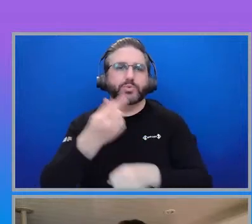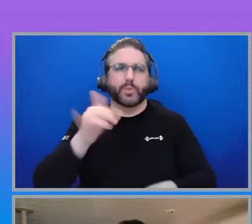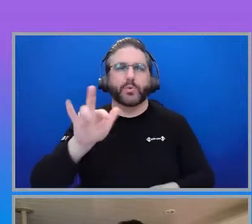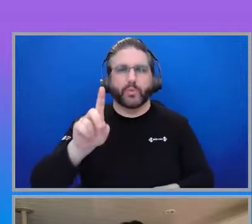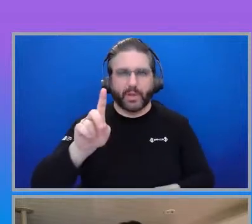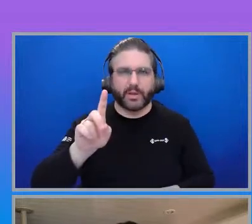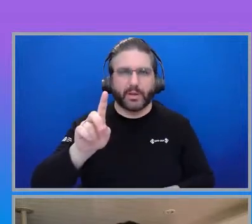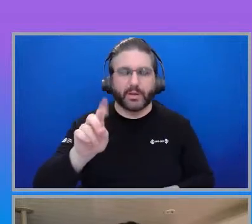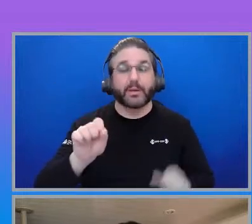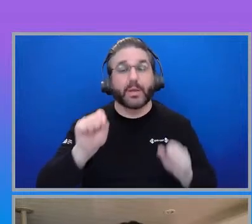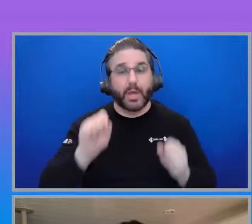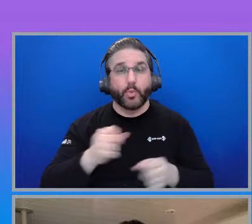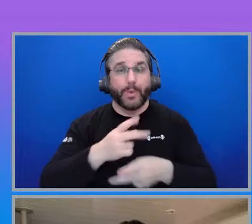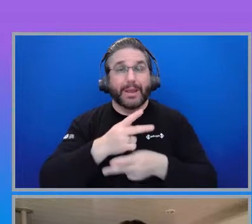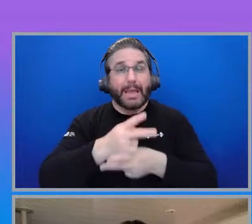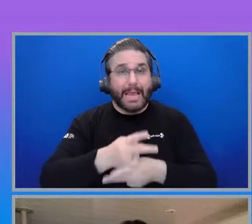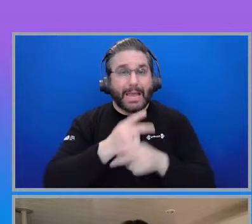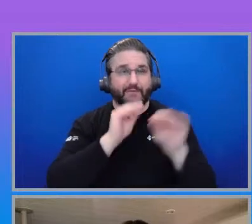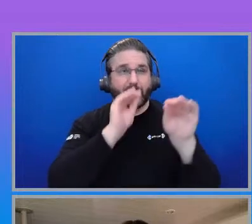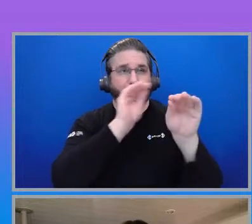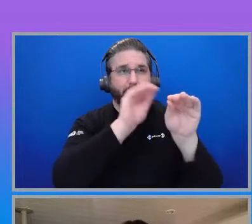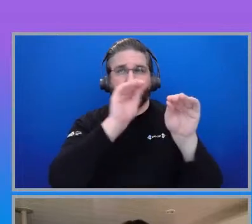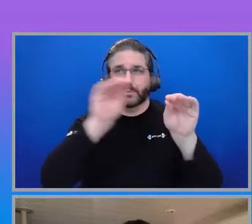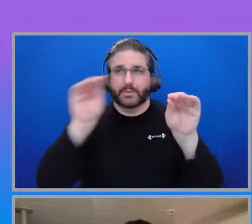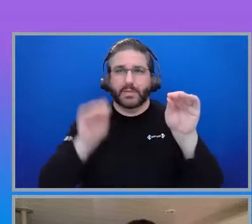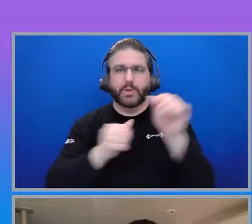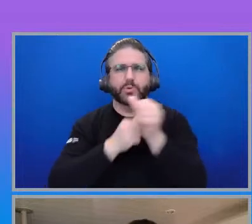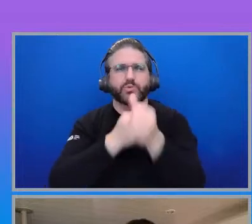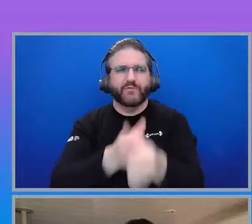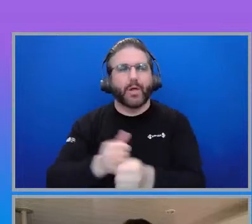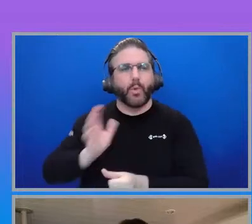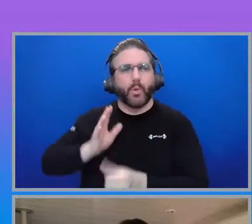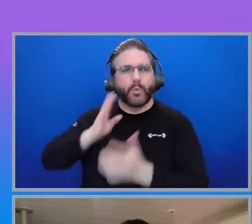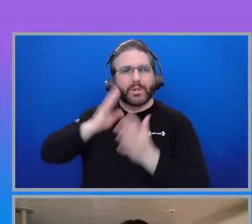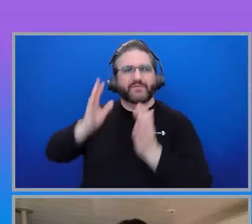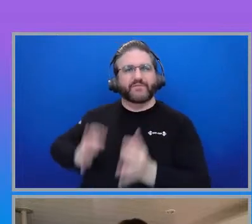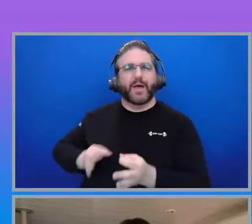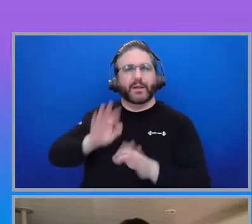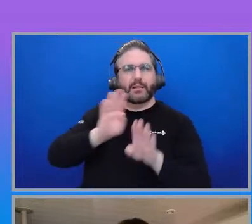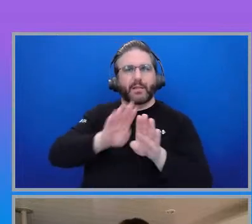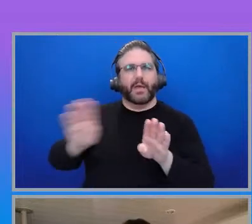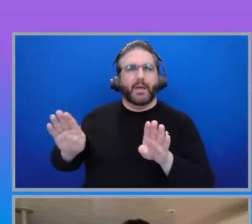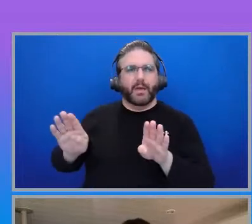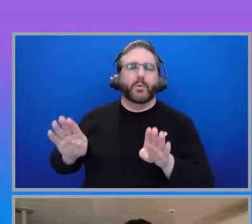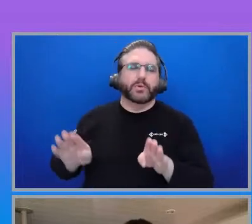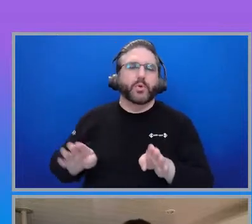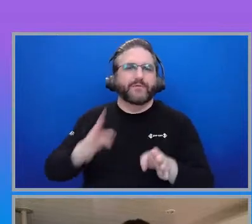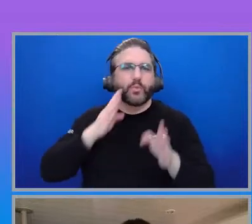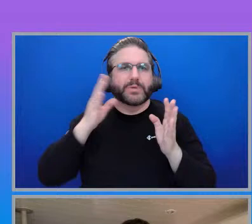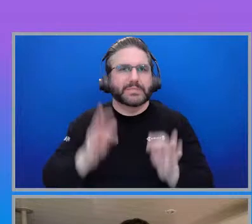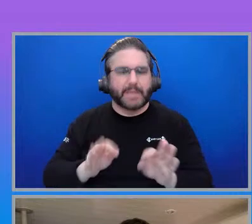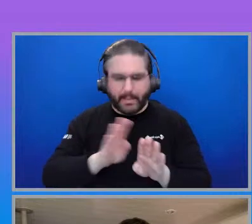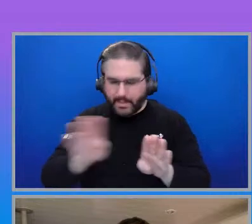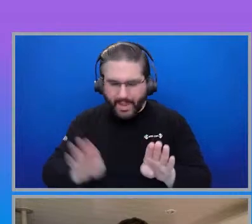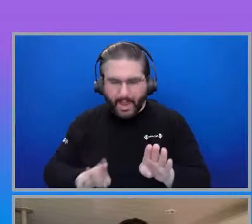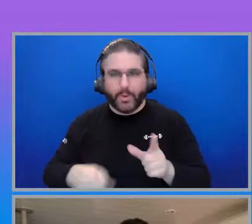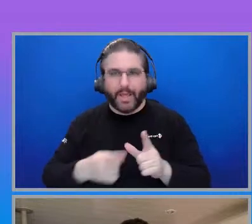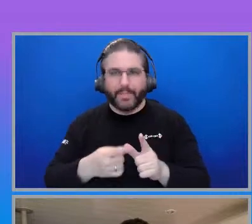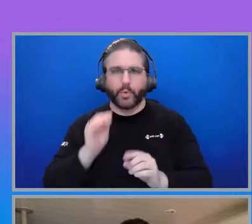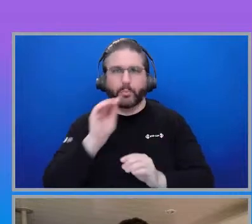ways to use grid. You can carefully place your items on a predefined layout. So you've decided your grid layout and